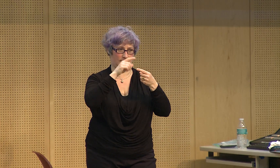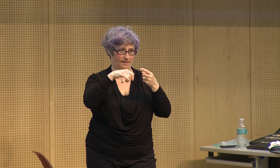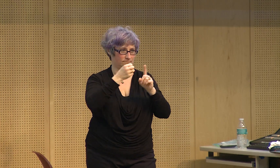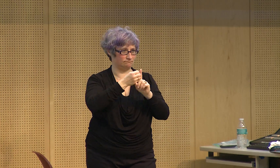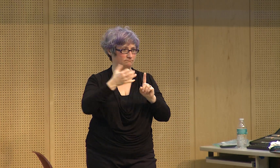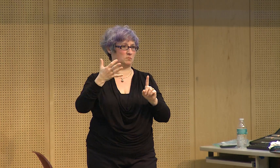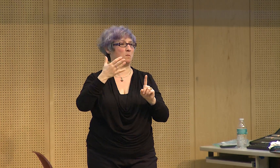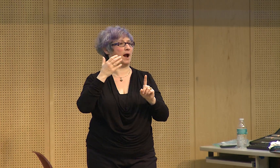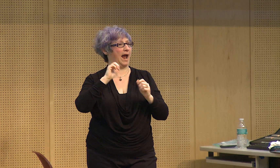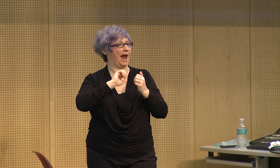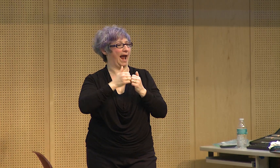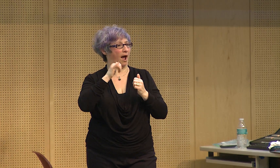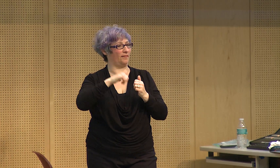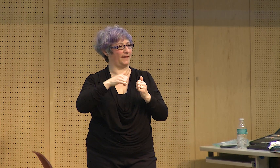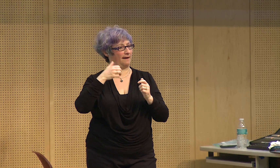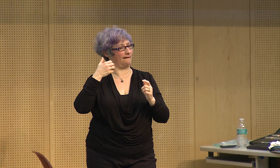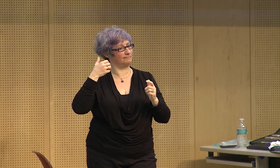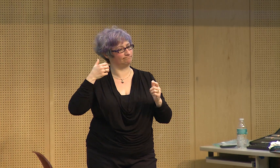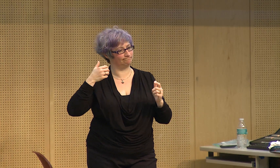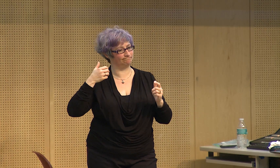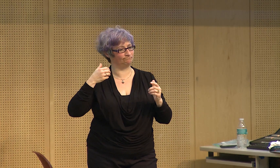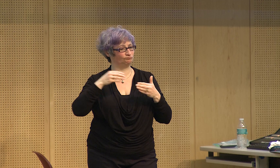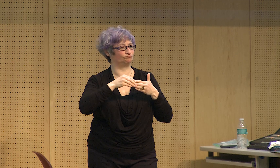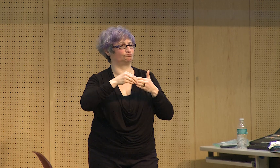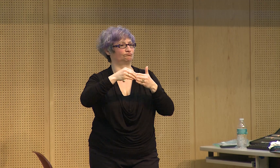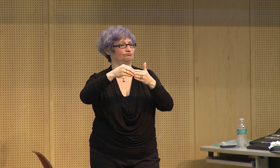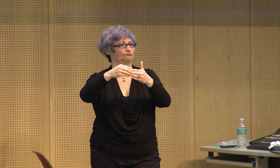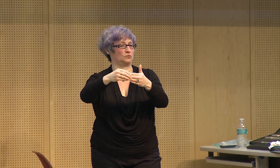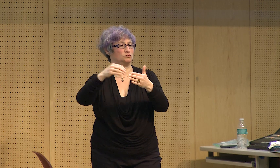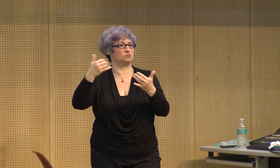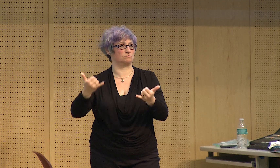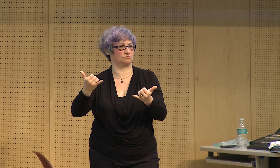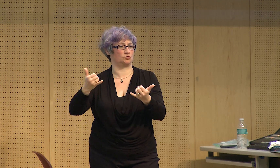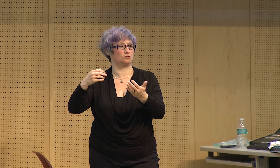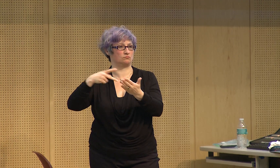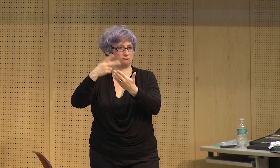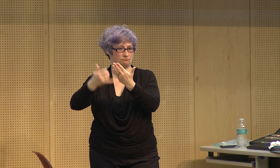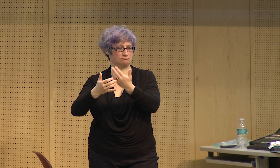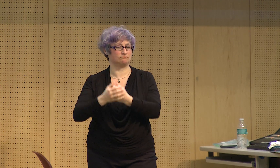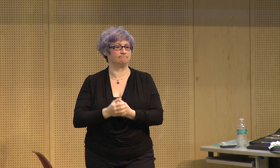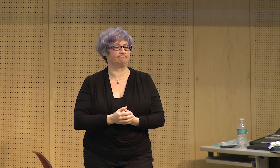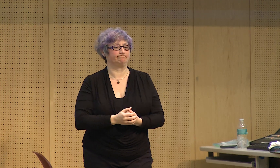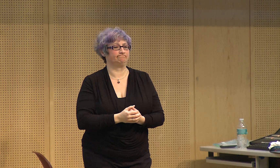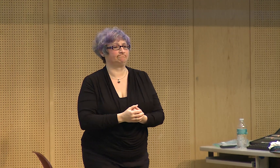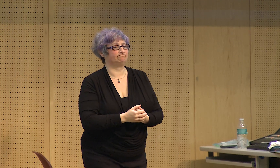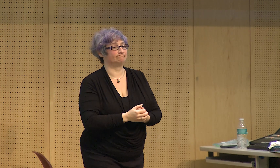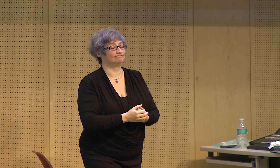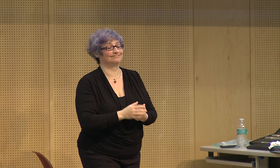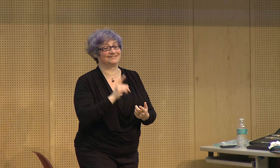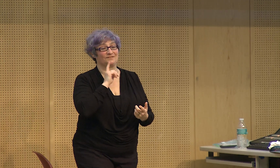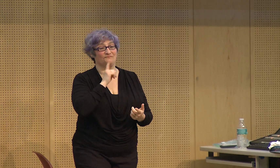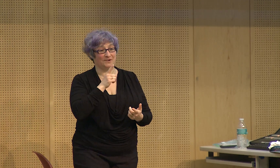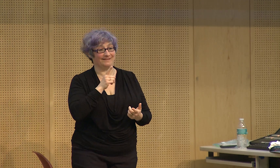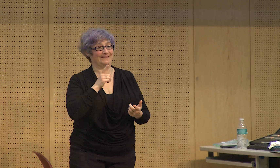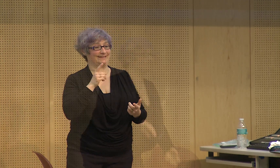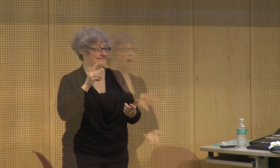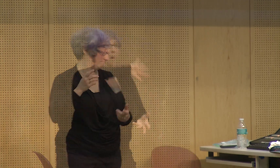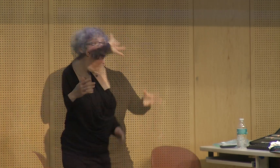And I'll talk more about that throughout the presentation, and I'll talk about how that informed the current research project that I'm involved with.